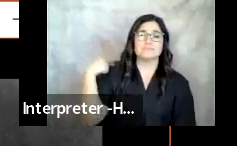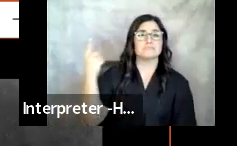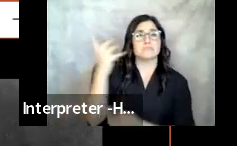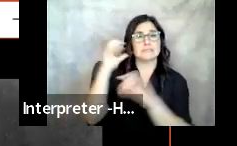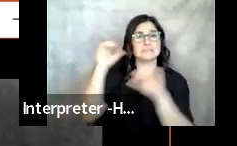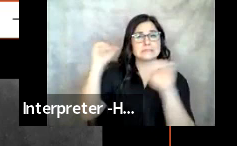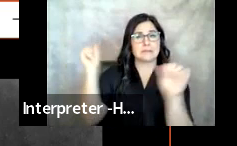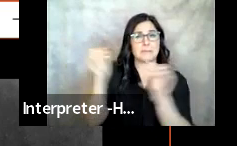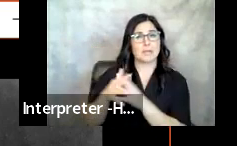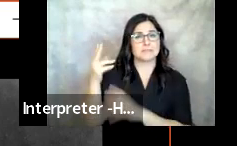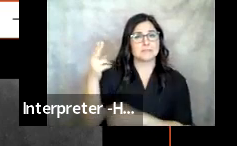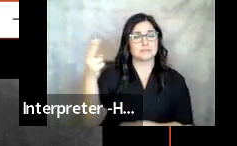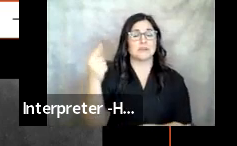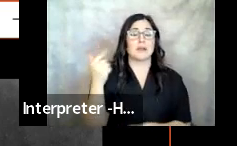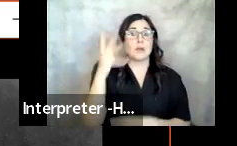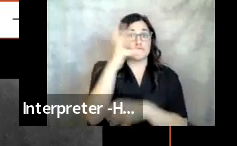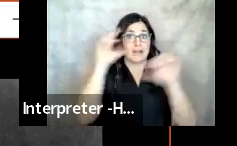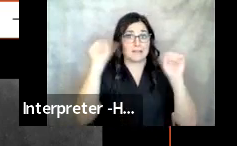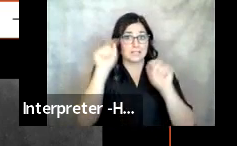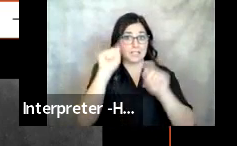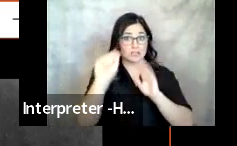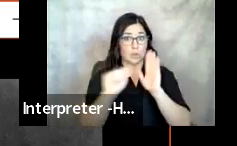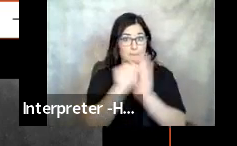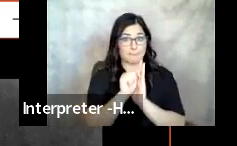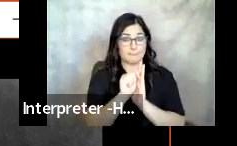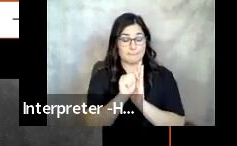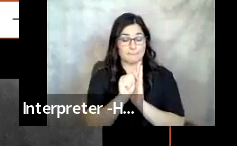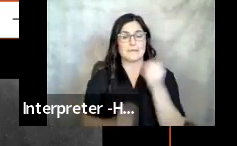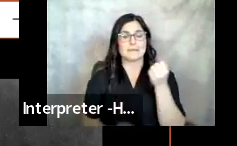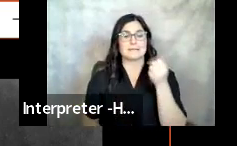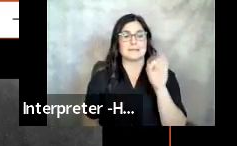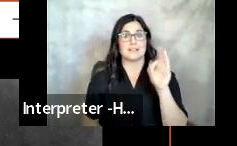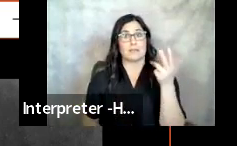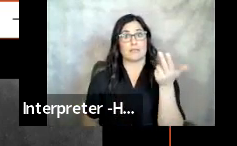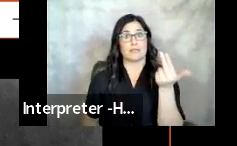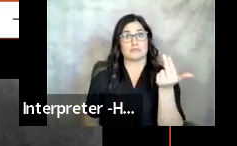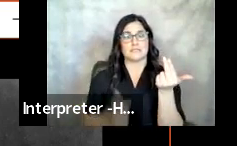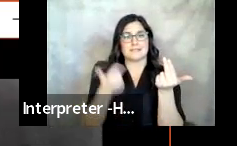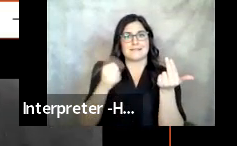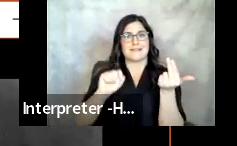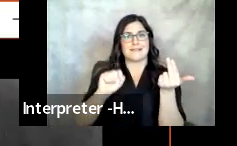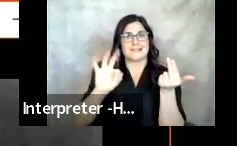He's president from. 1916. I mean, 1913 to 1921. Basically.